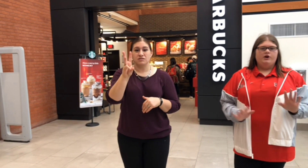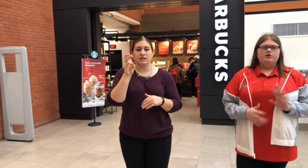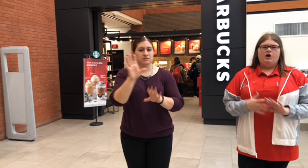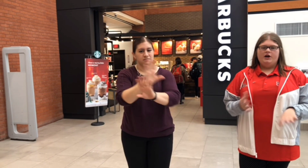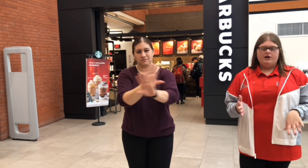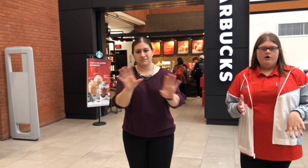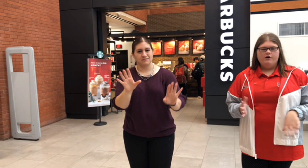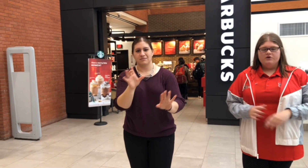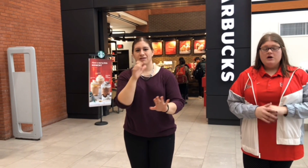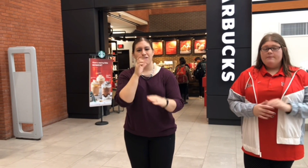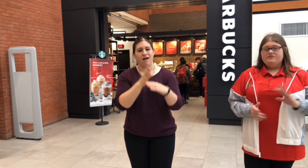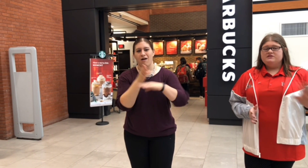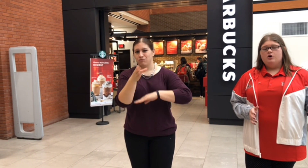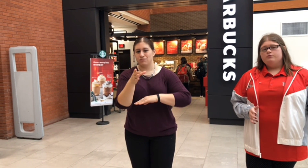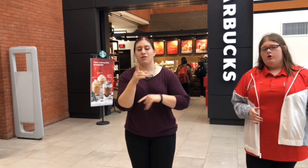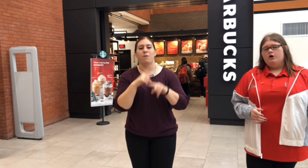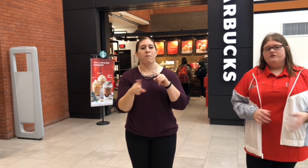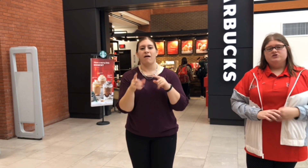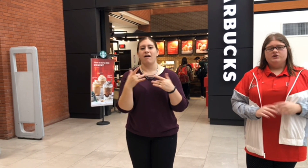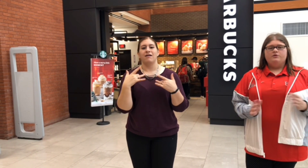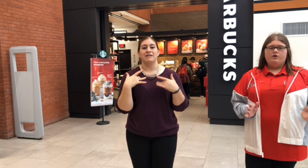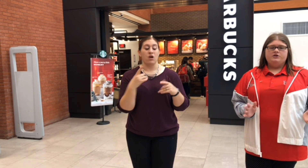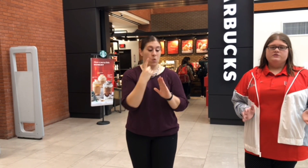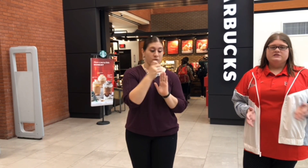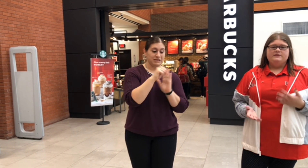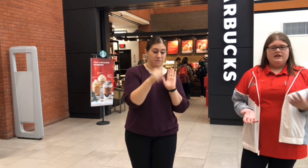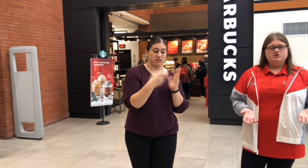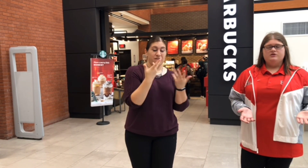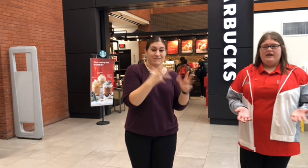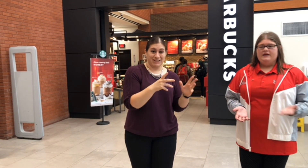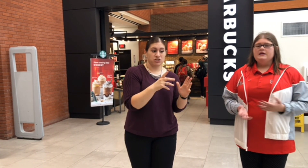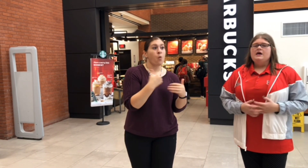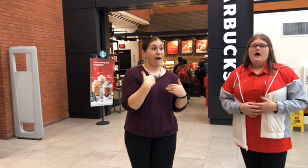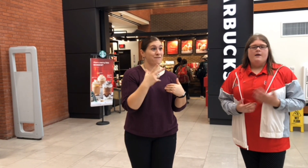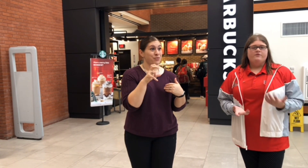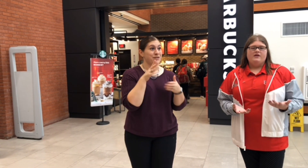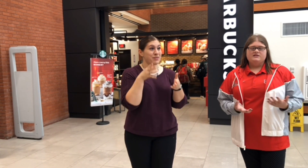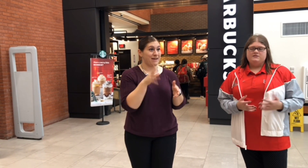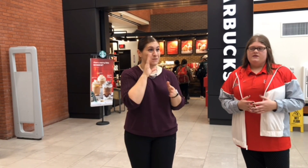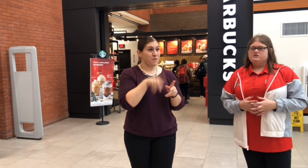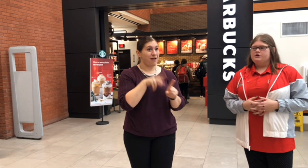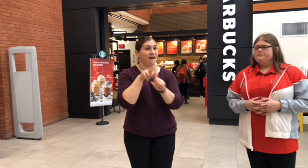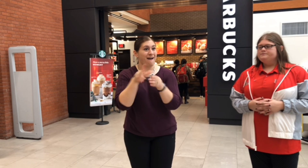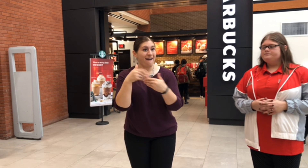worry you probably won't go over. But they don't roll over so you're going to want to use too many as you can for that semester.